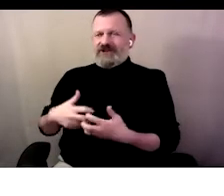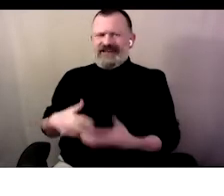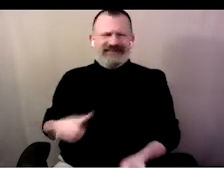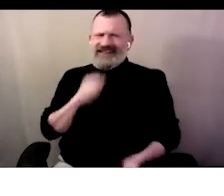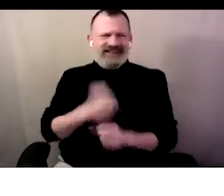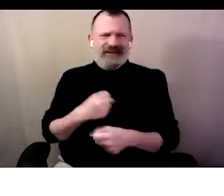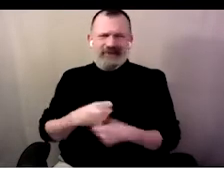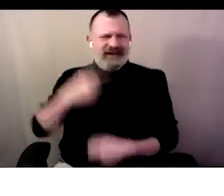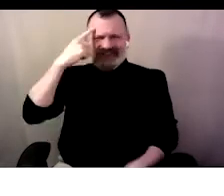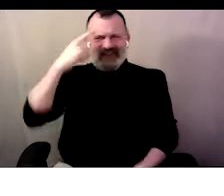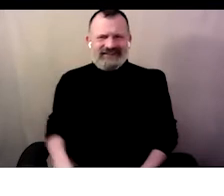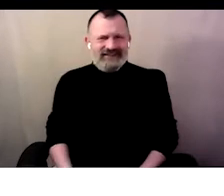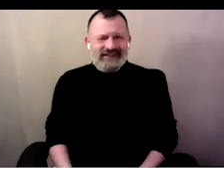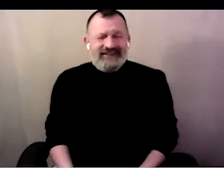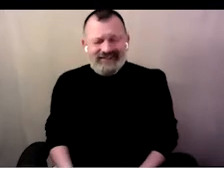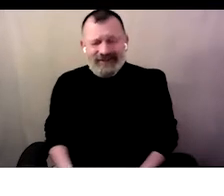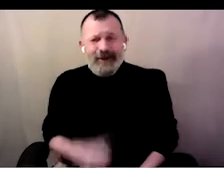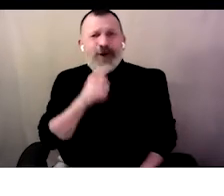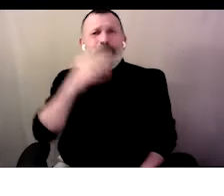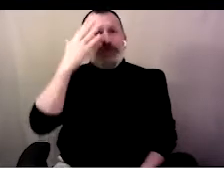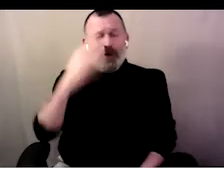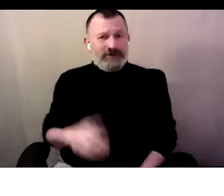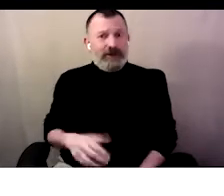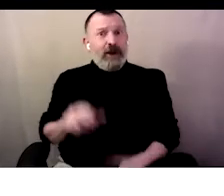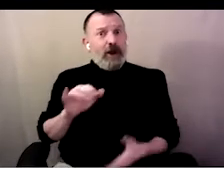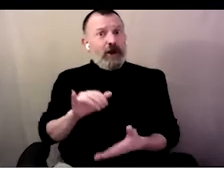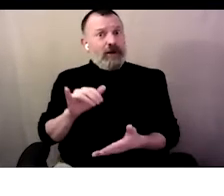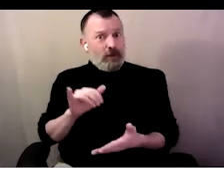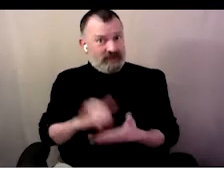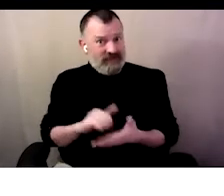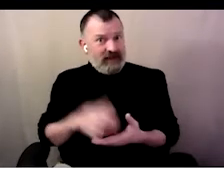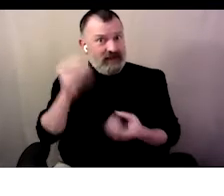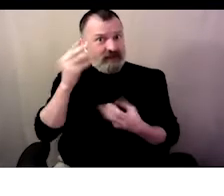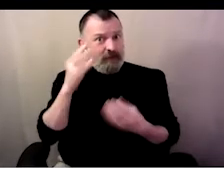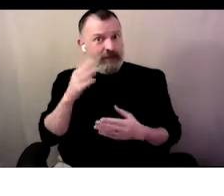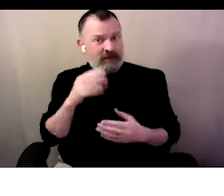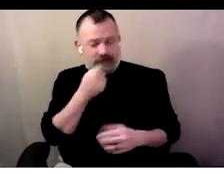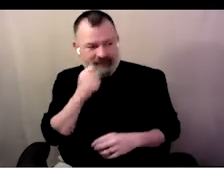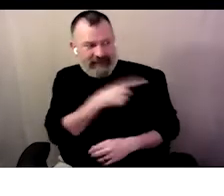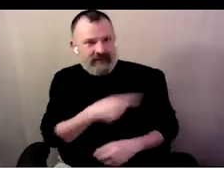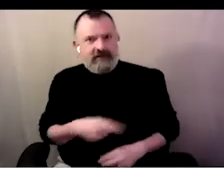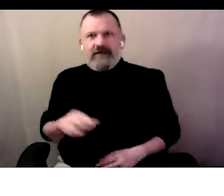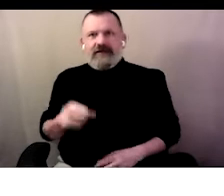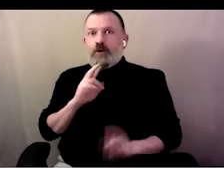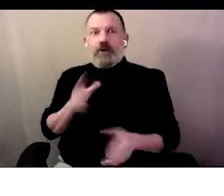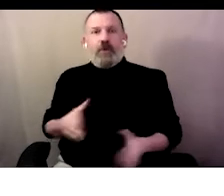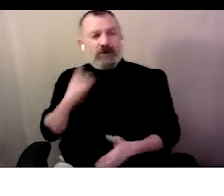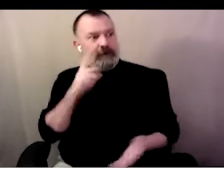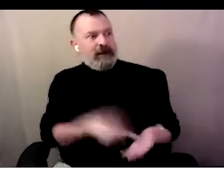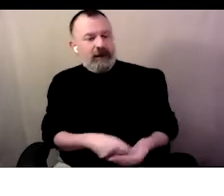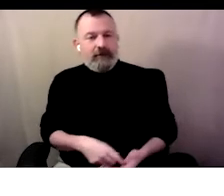CalebBarlow: Who knows. Could that have been to the information leaked and reporters picked up on it was an ego good chance of it or something else.